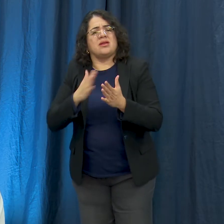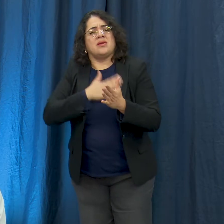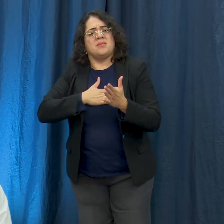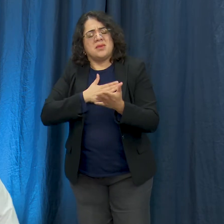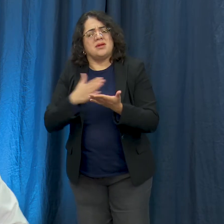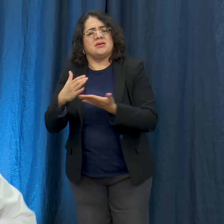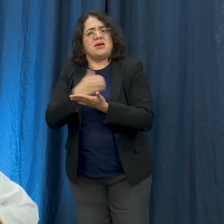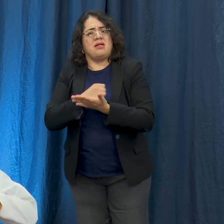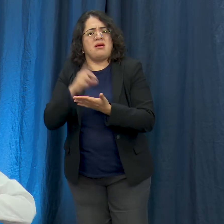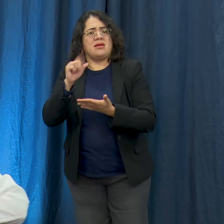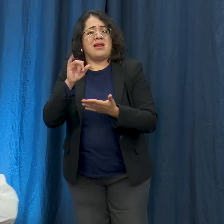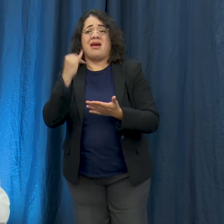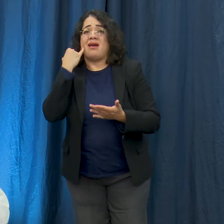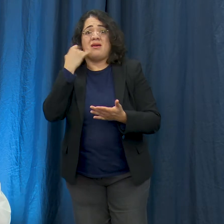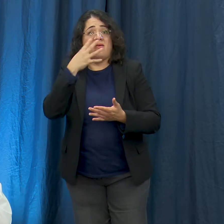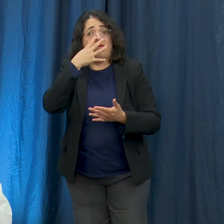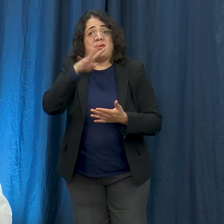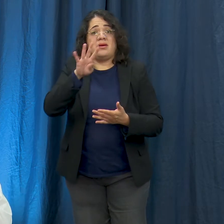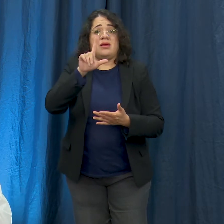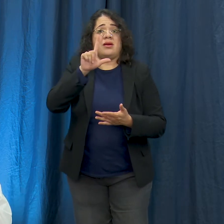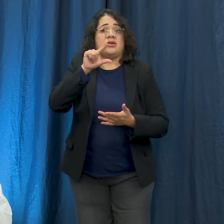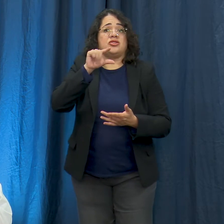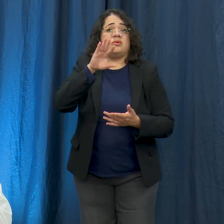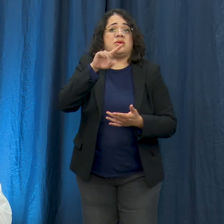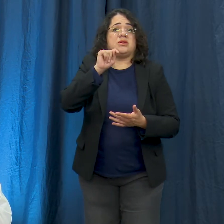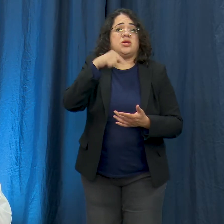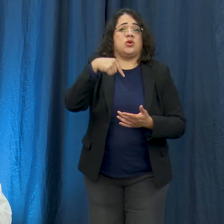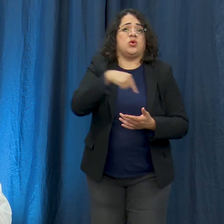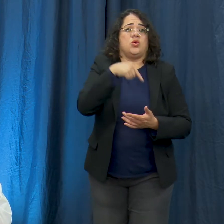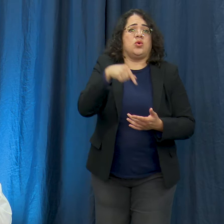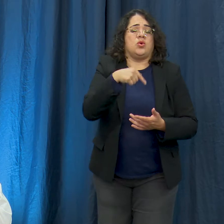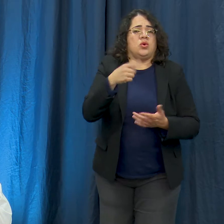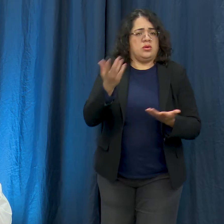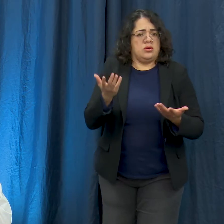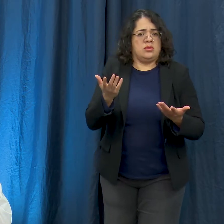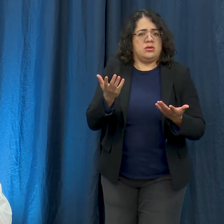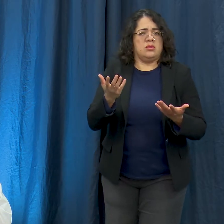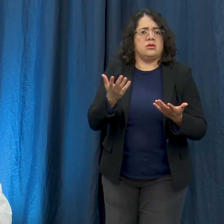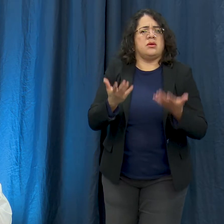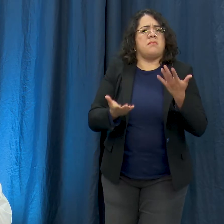data on the LGBTQ community there'd be erased and treated unfairly.